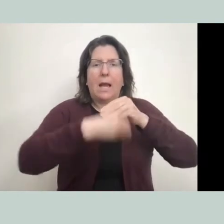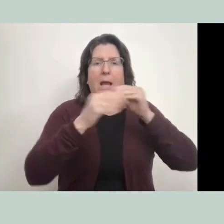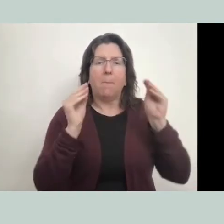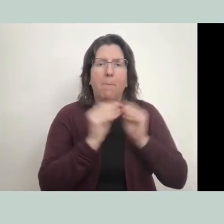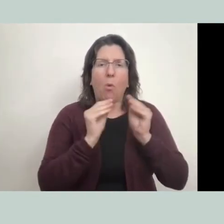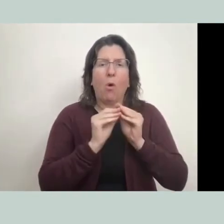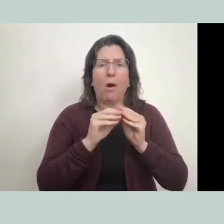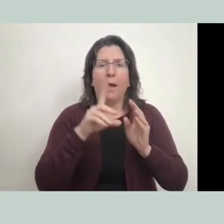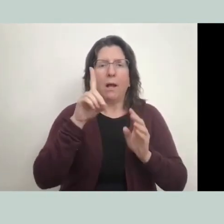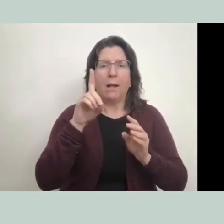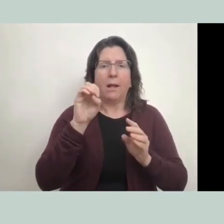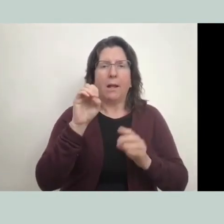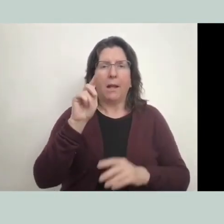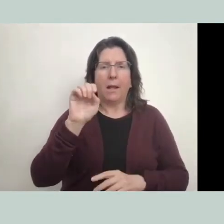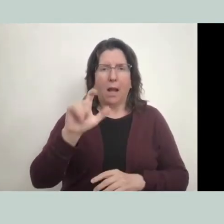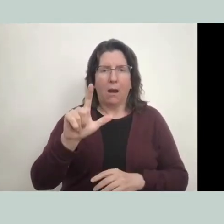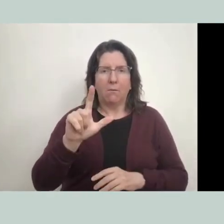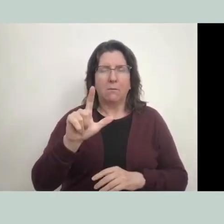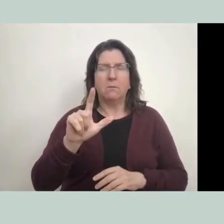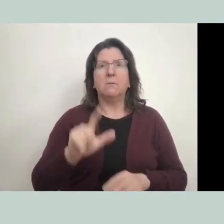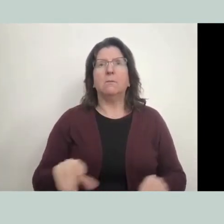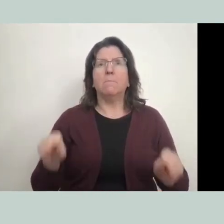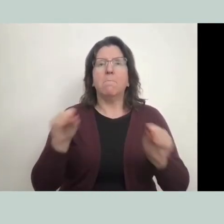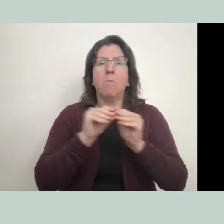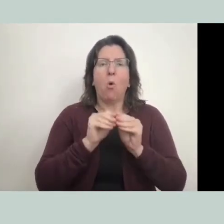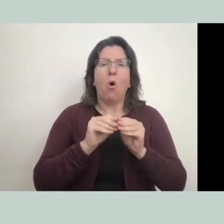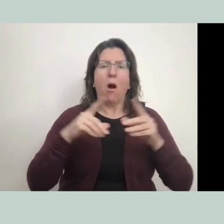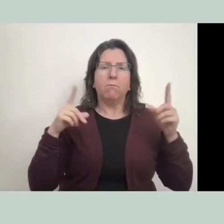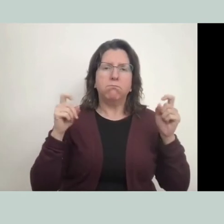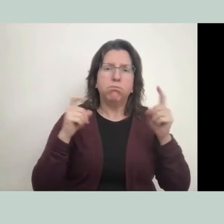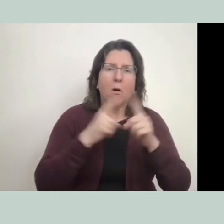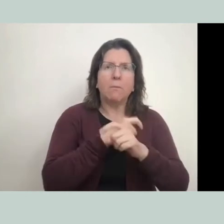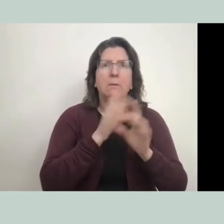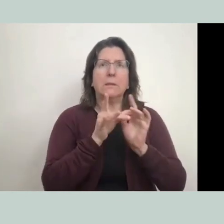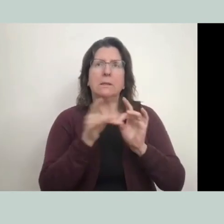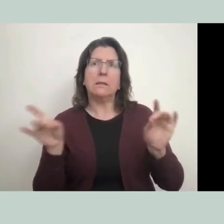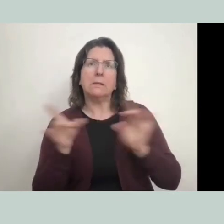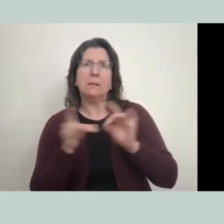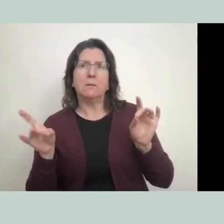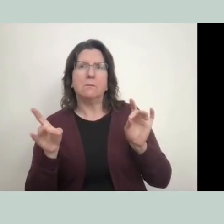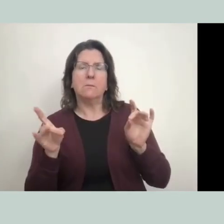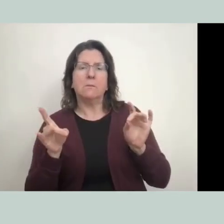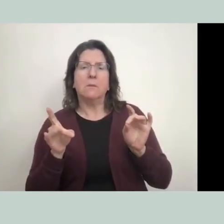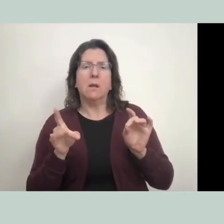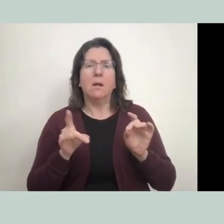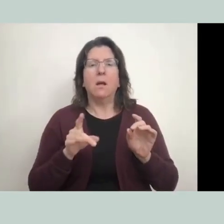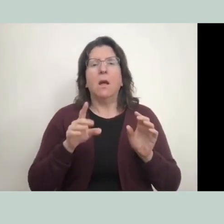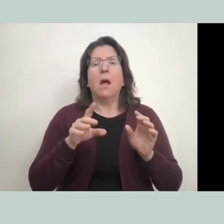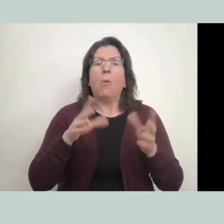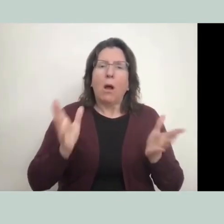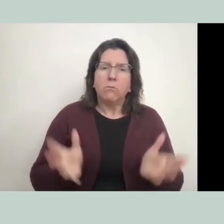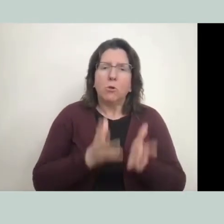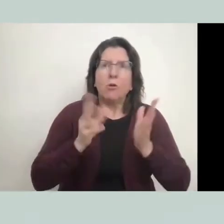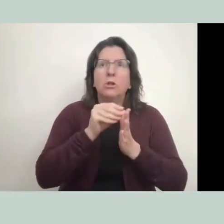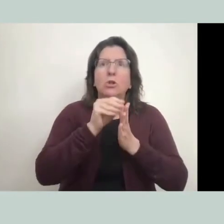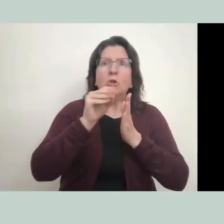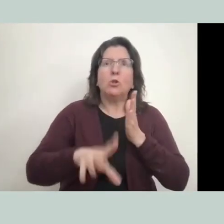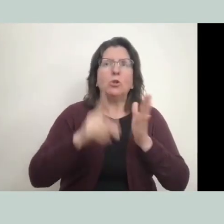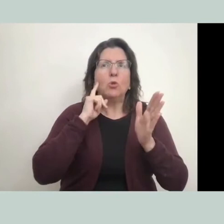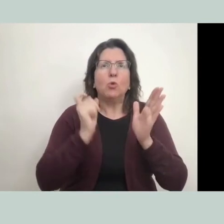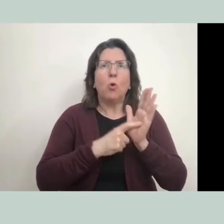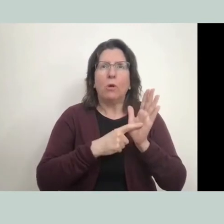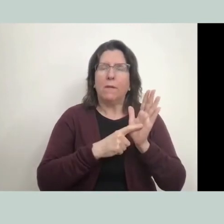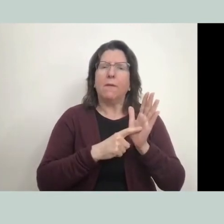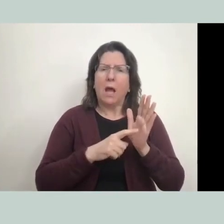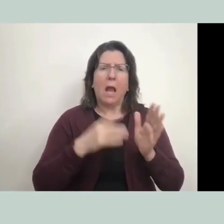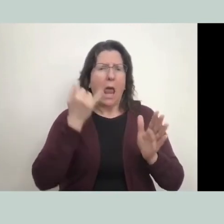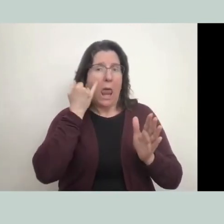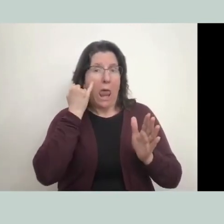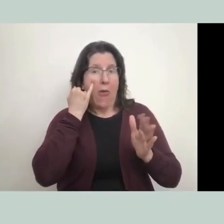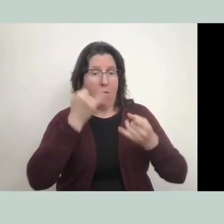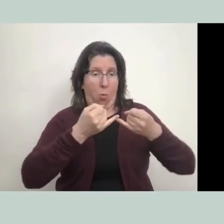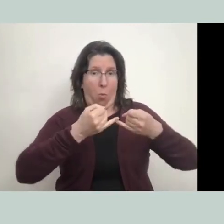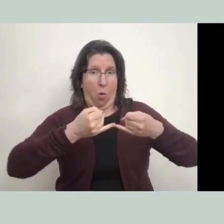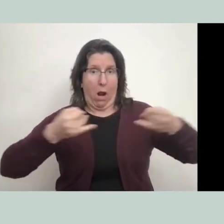We want the students to provide more detail, to create sentences that are more complicated than simple text.